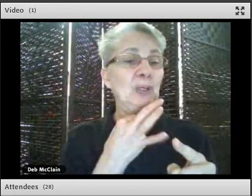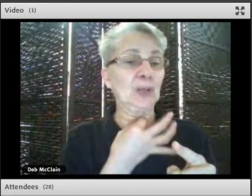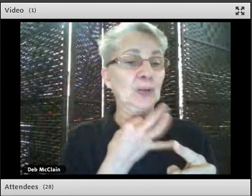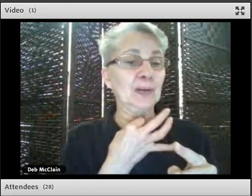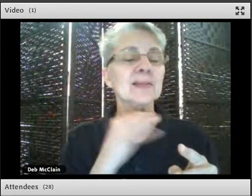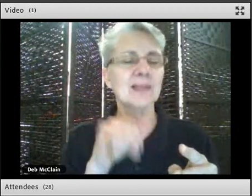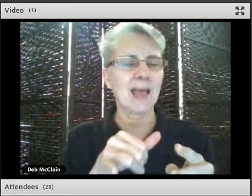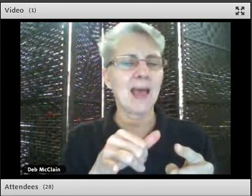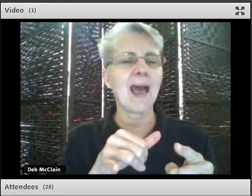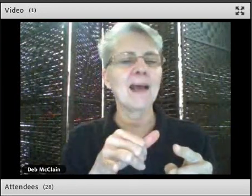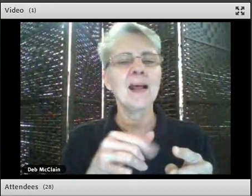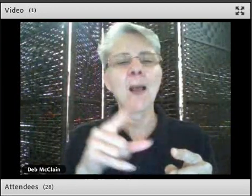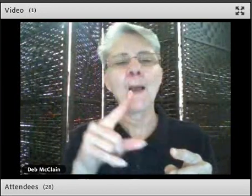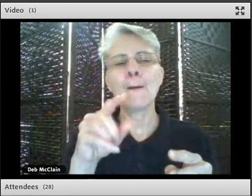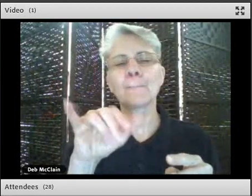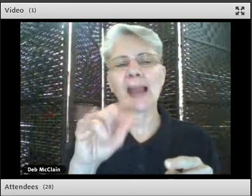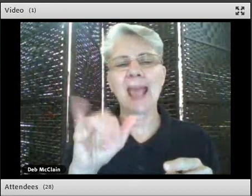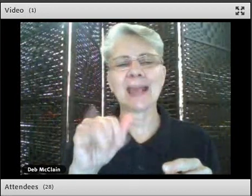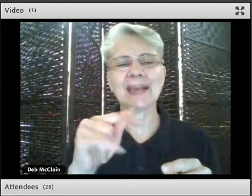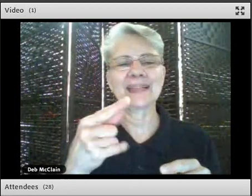And if you want to use metric for your analog tapes,